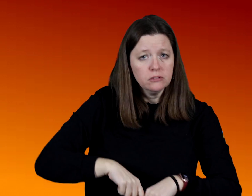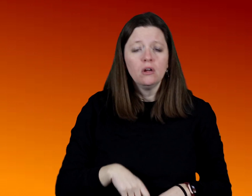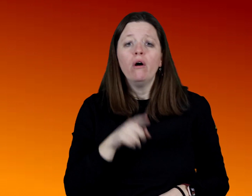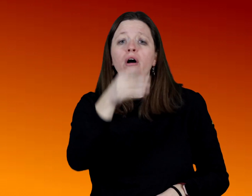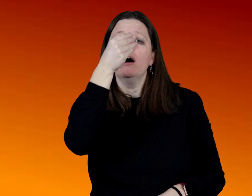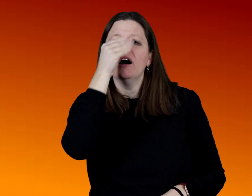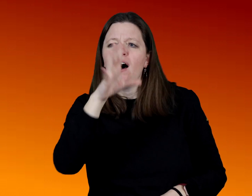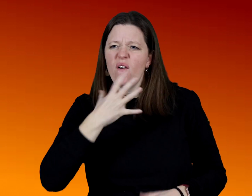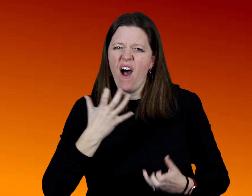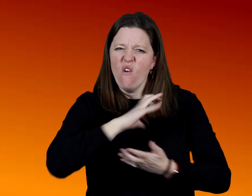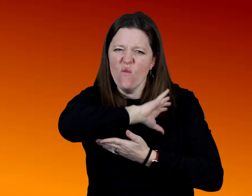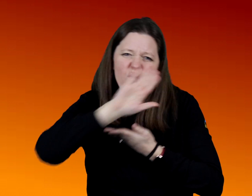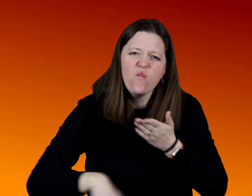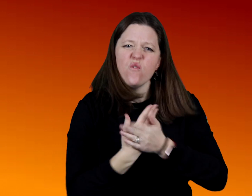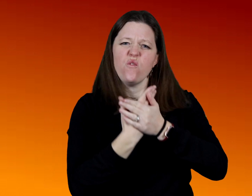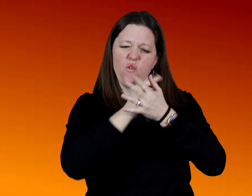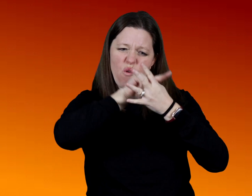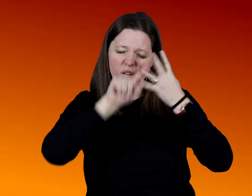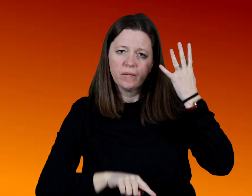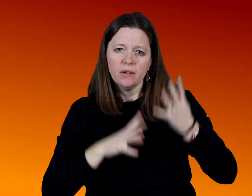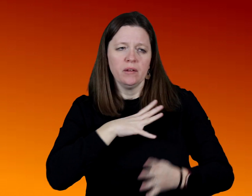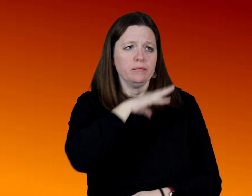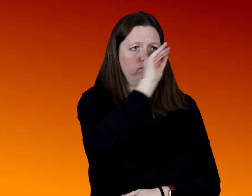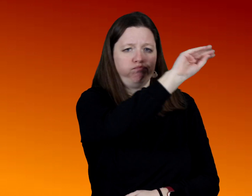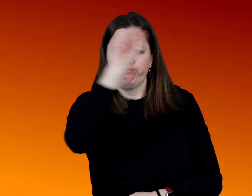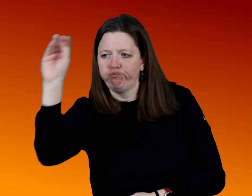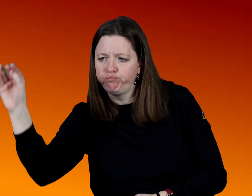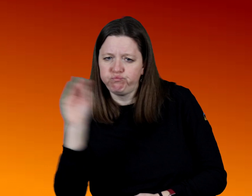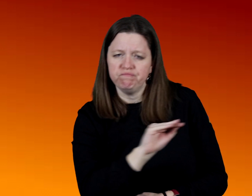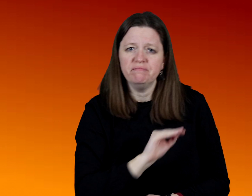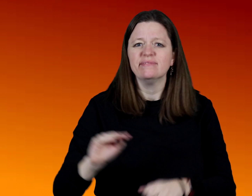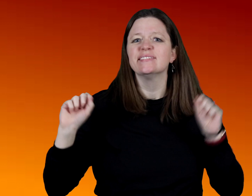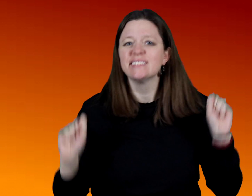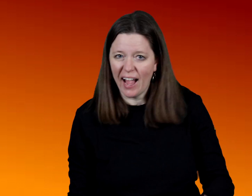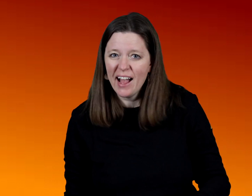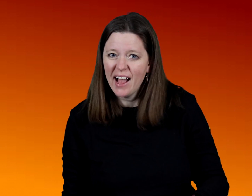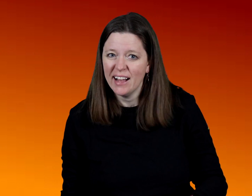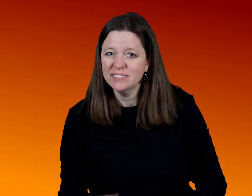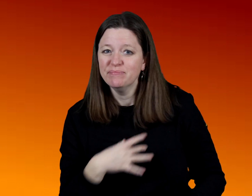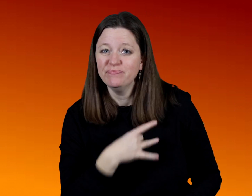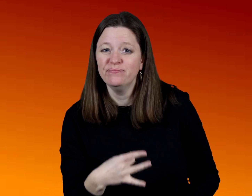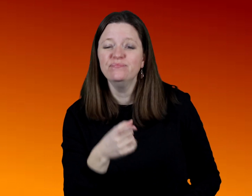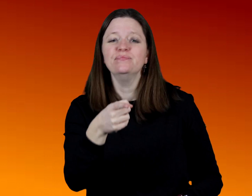If you want someone for all categories, you can just put an interpreter’s name in all 4 sections!